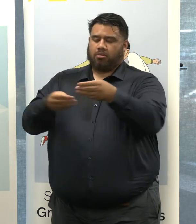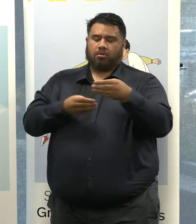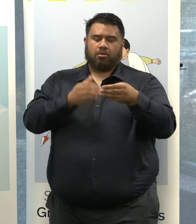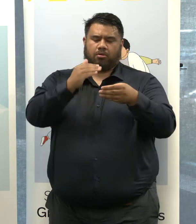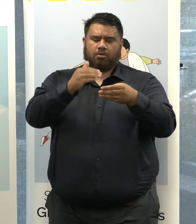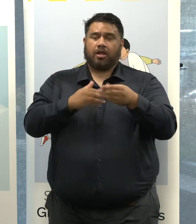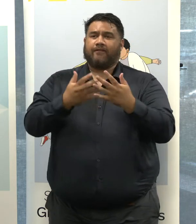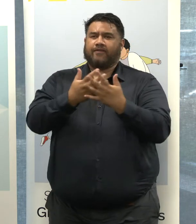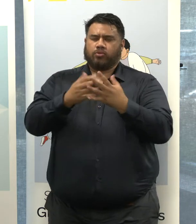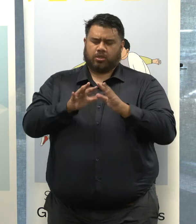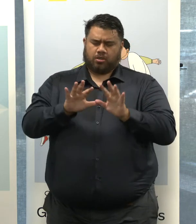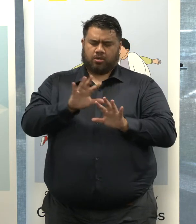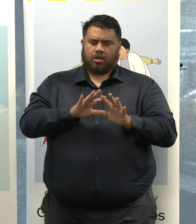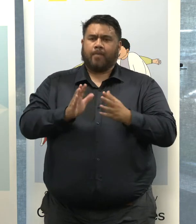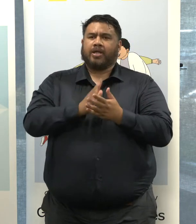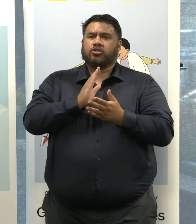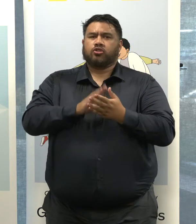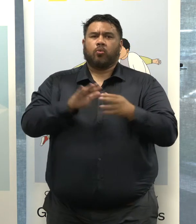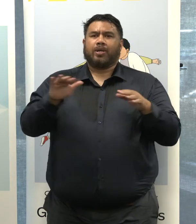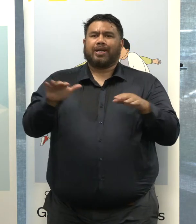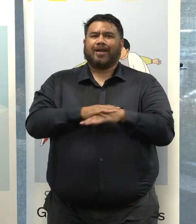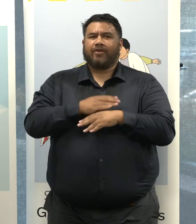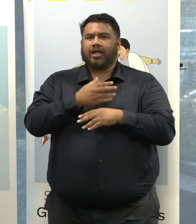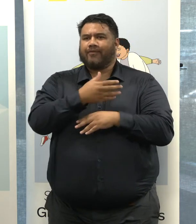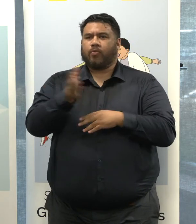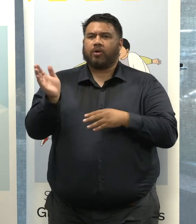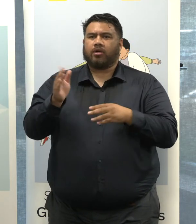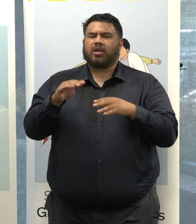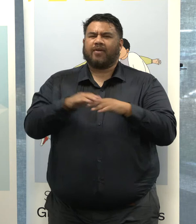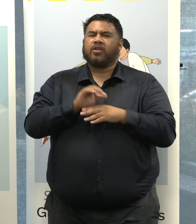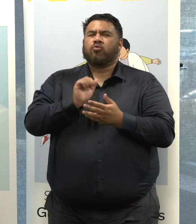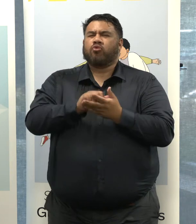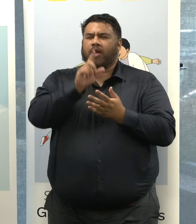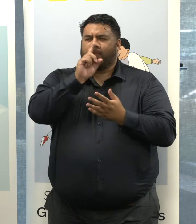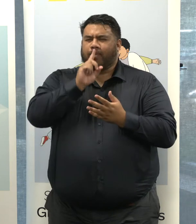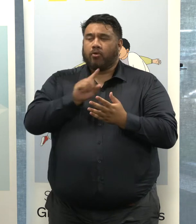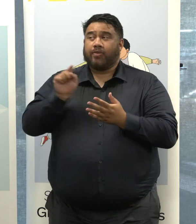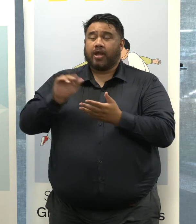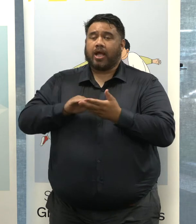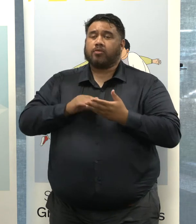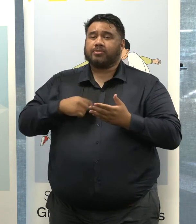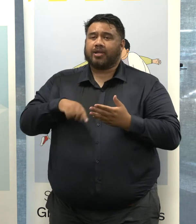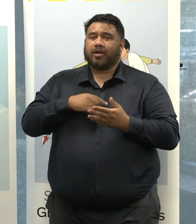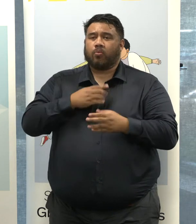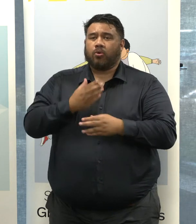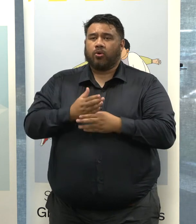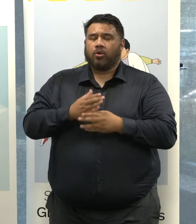have a notification. Then, we will filter those and make sure we are getting to the